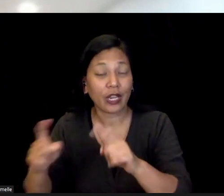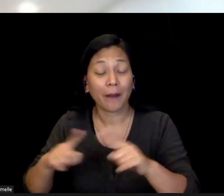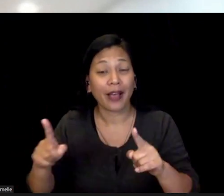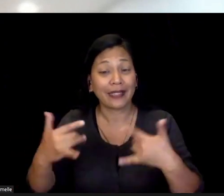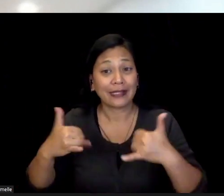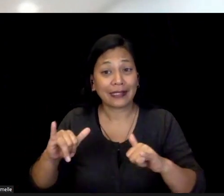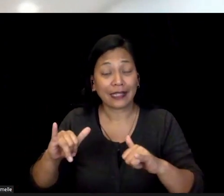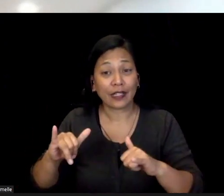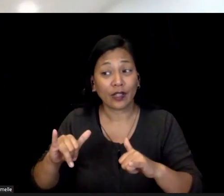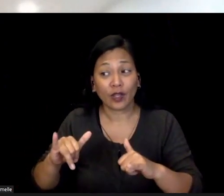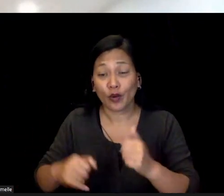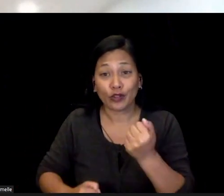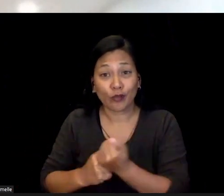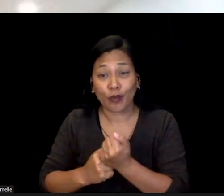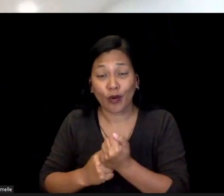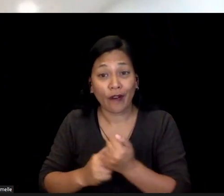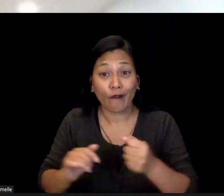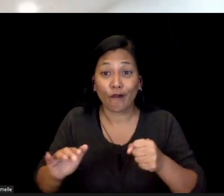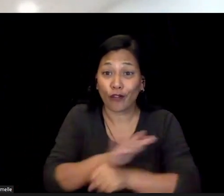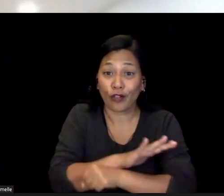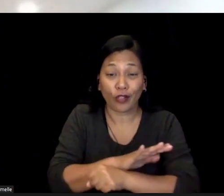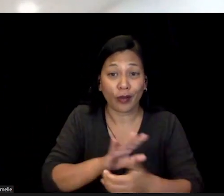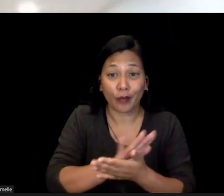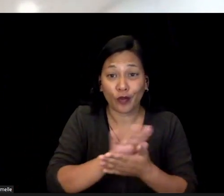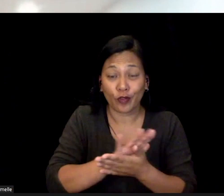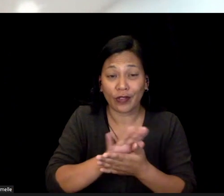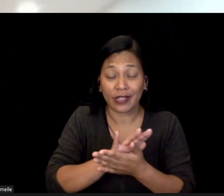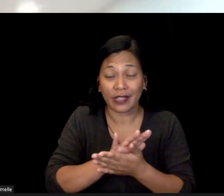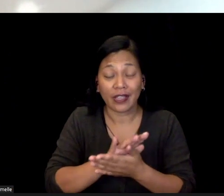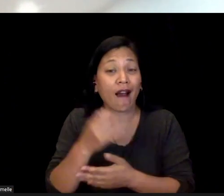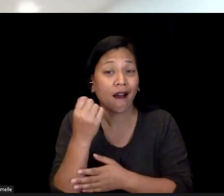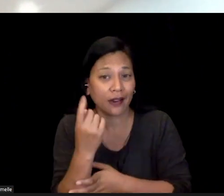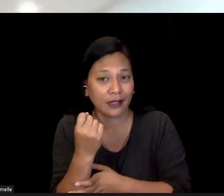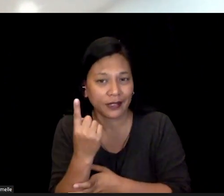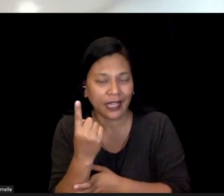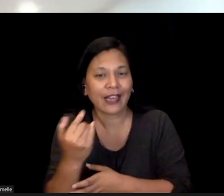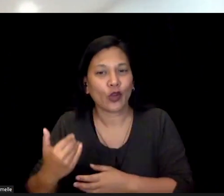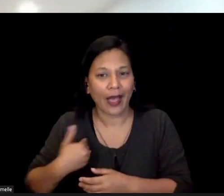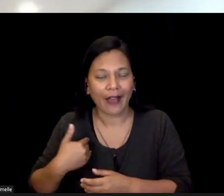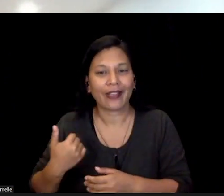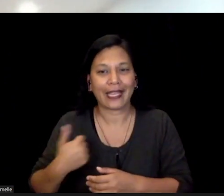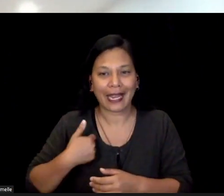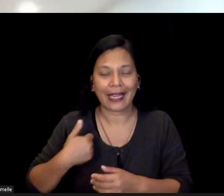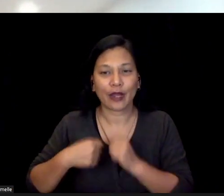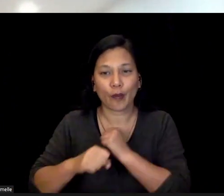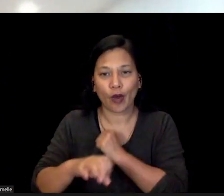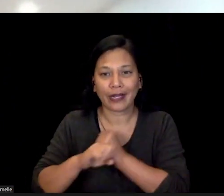do fund feature length films with the dot.dot.dot provided. There's a Canadian broadcaster attached.